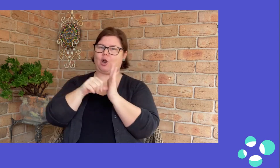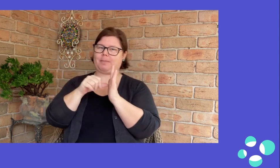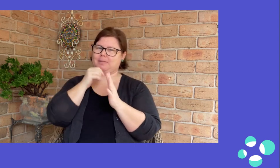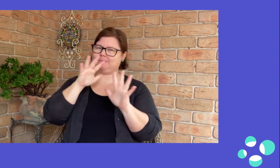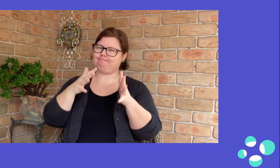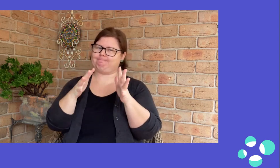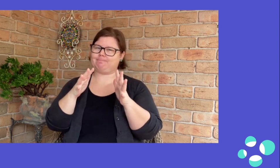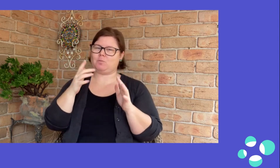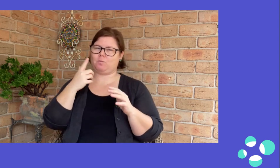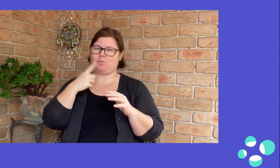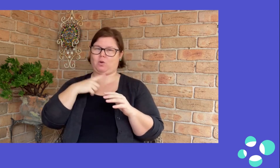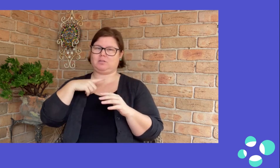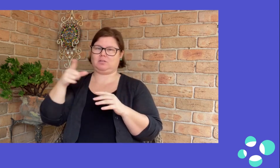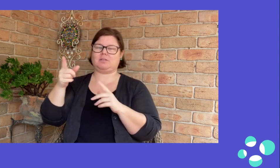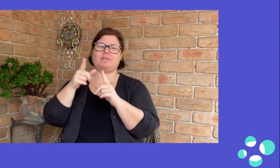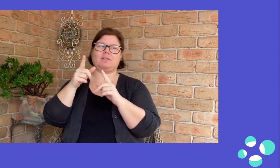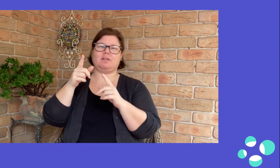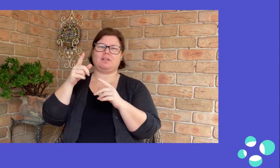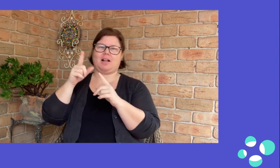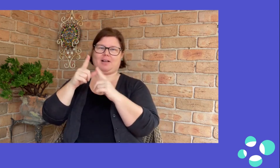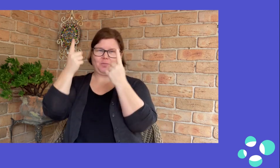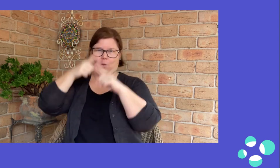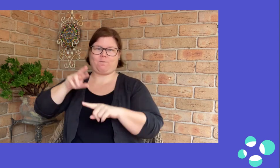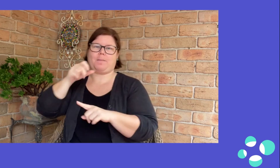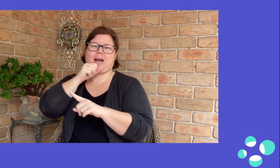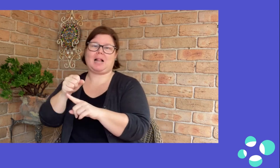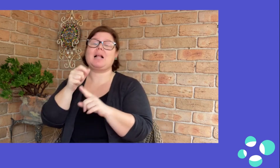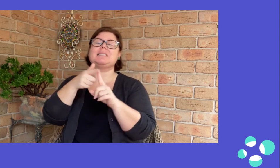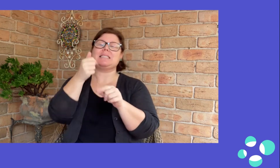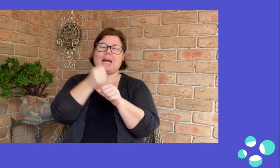However, the economy was catered to a man.